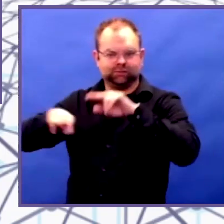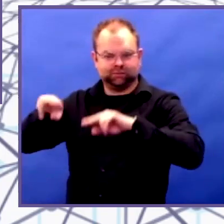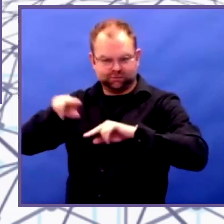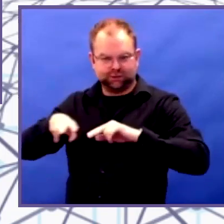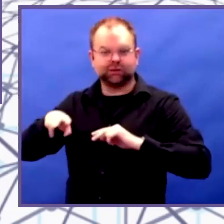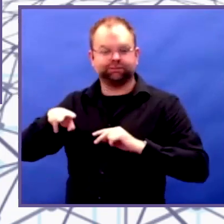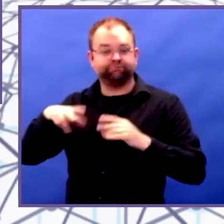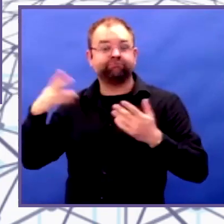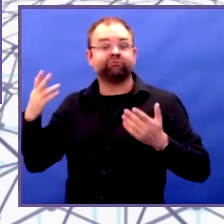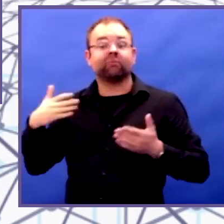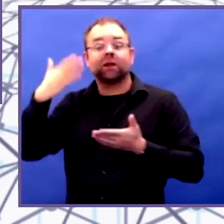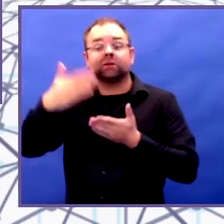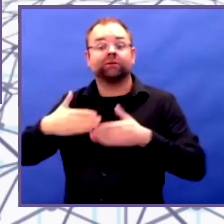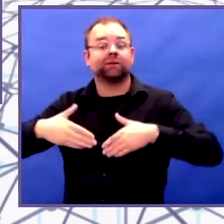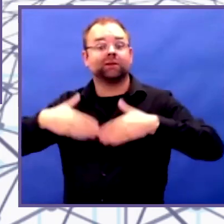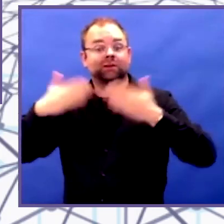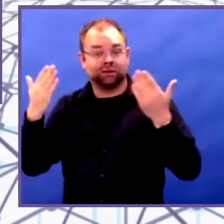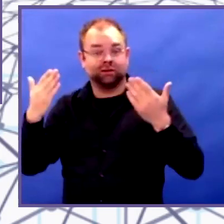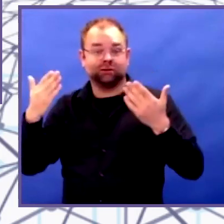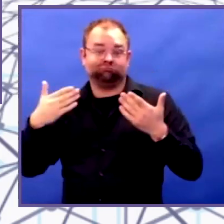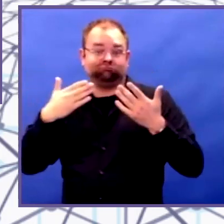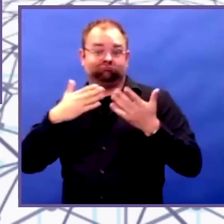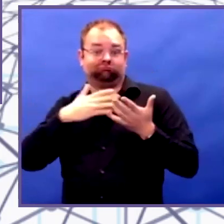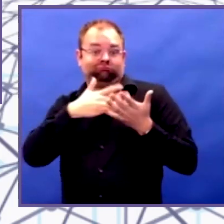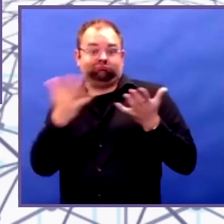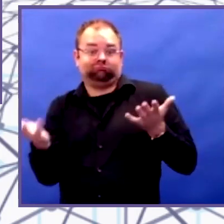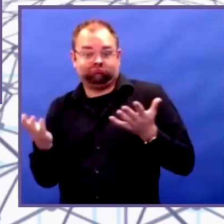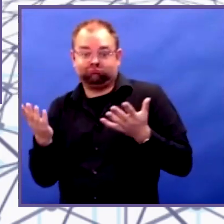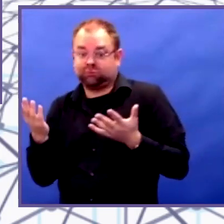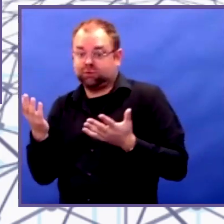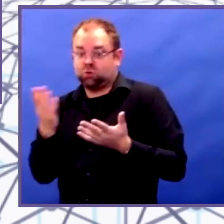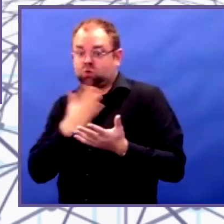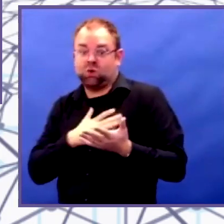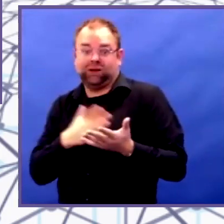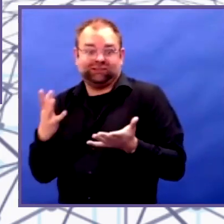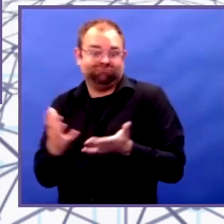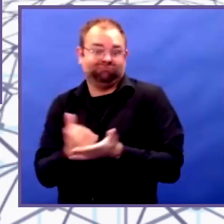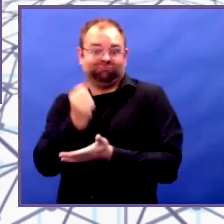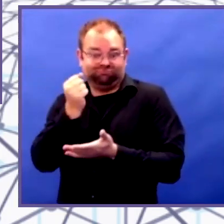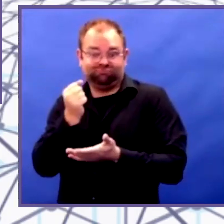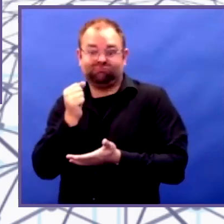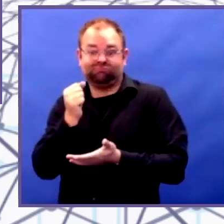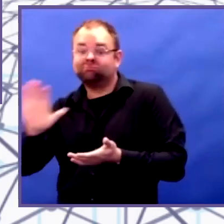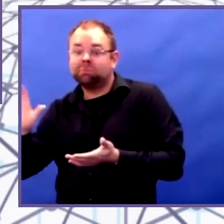It is living in informal settlements to be provided with business startups.